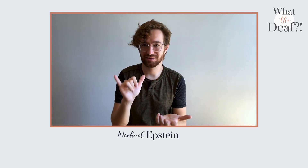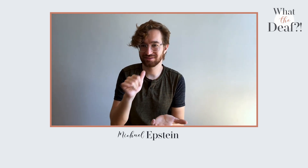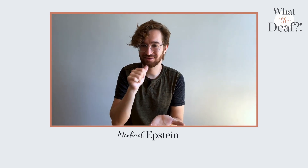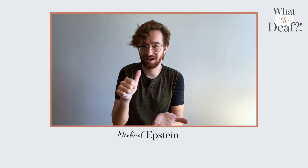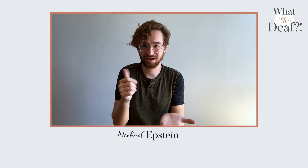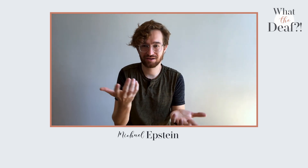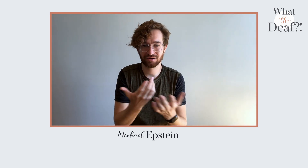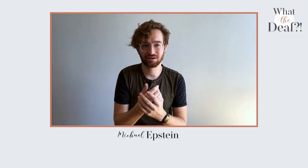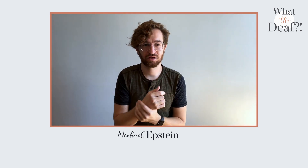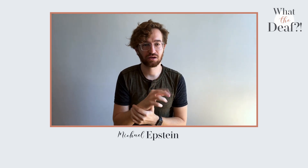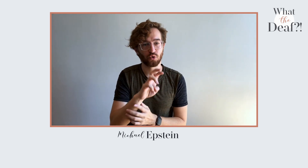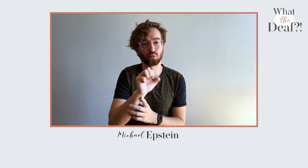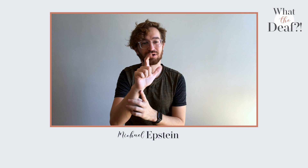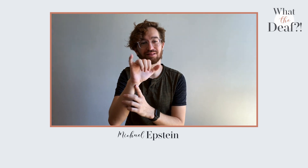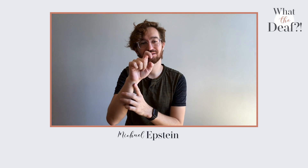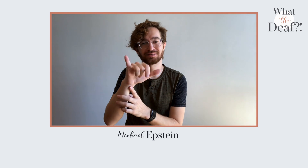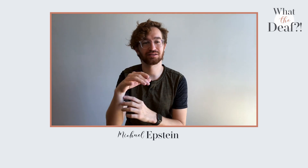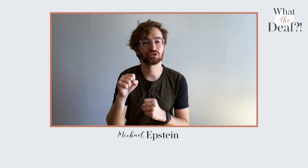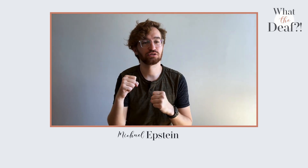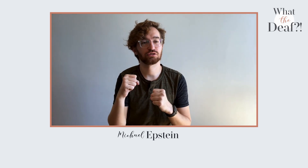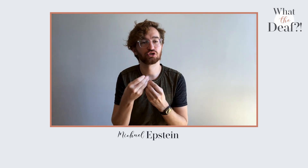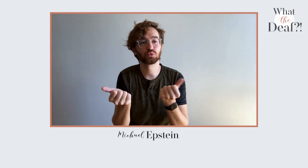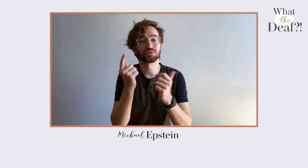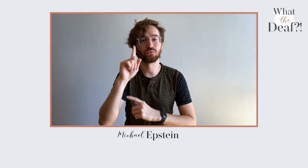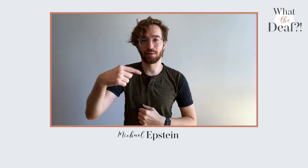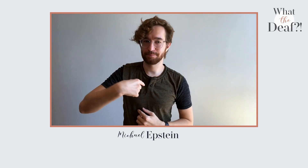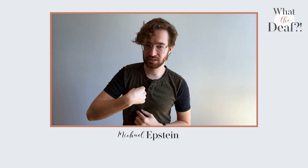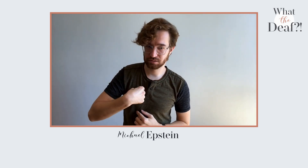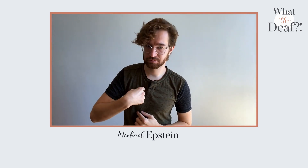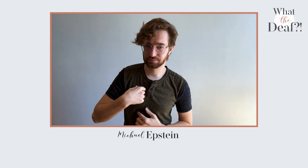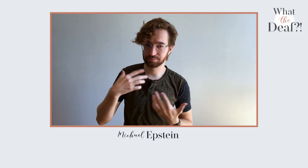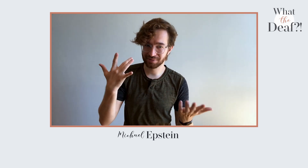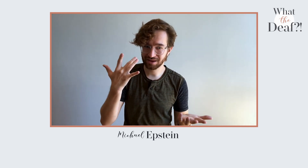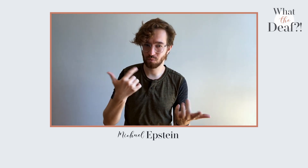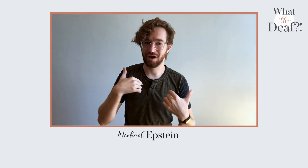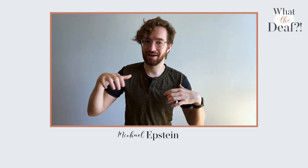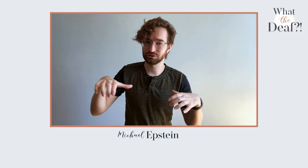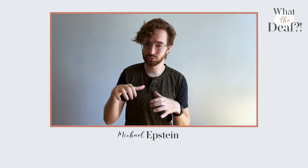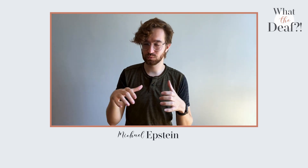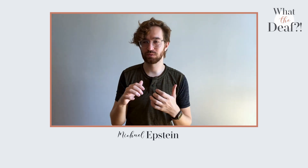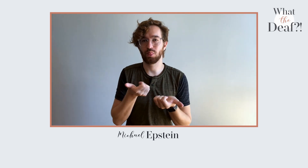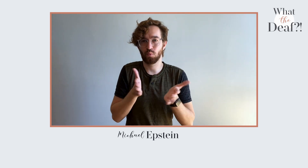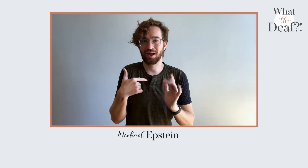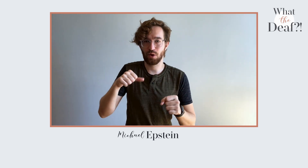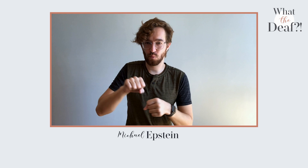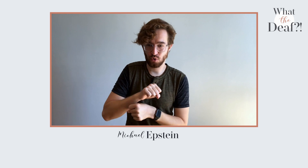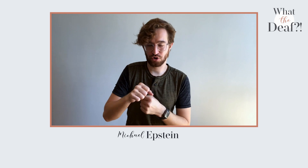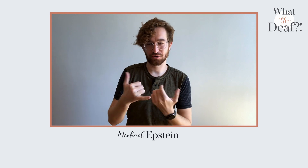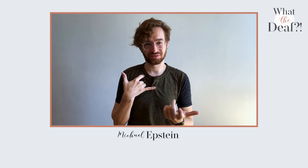That's not really realistic as a solution for me because of what I do, because of the way I work.